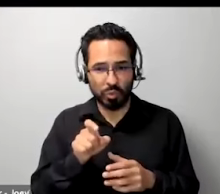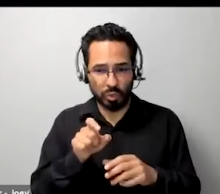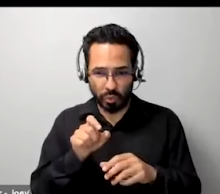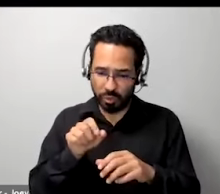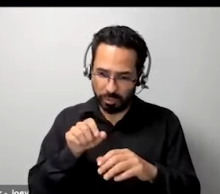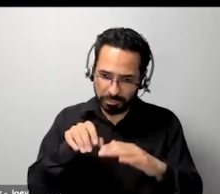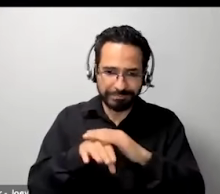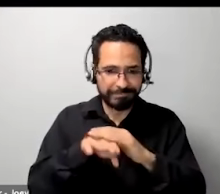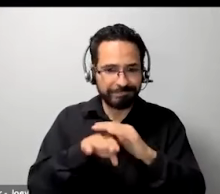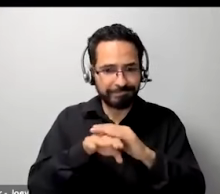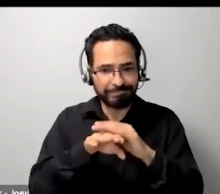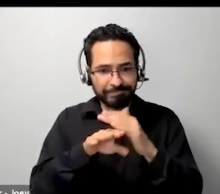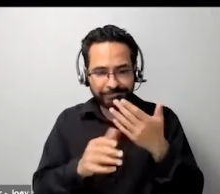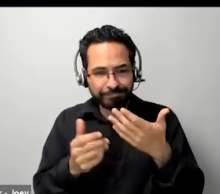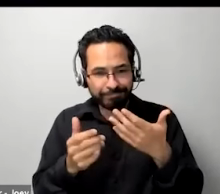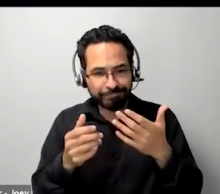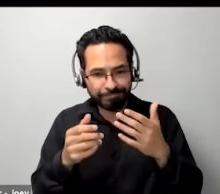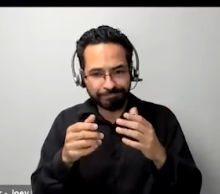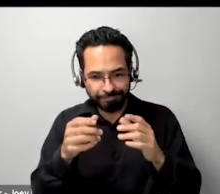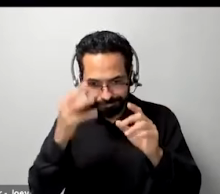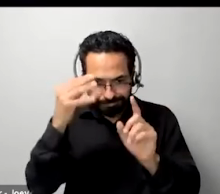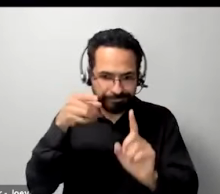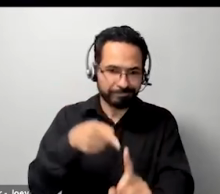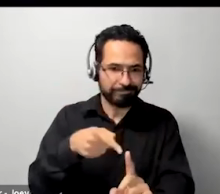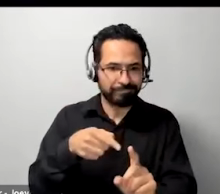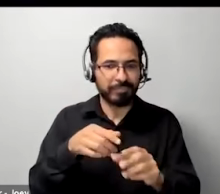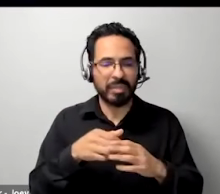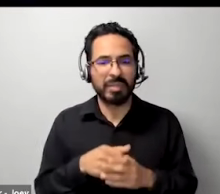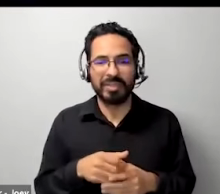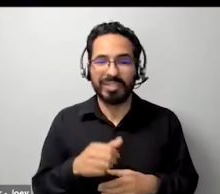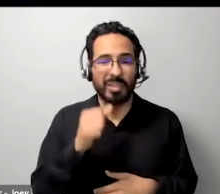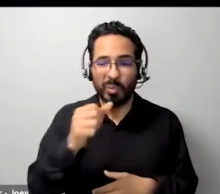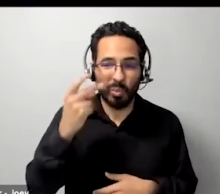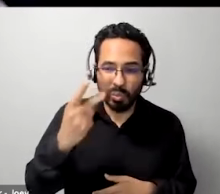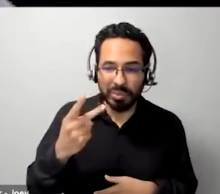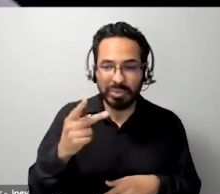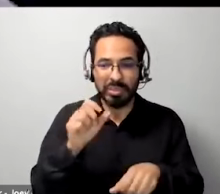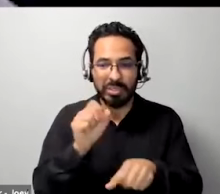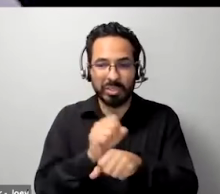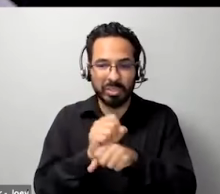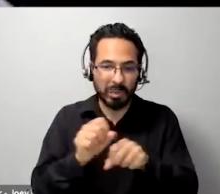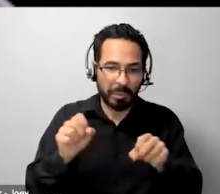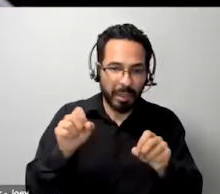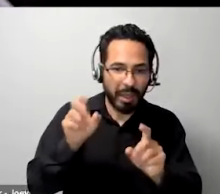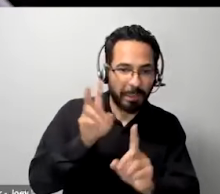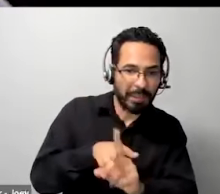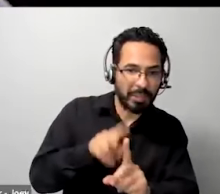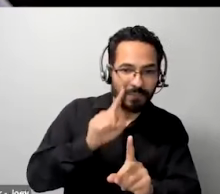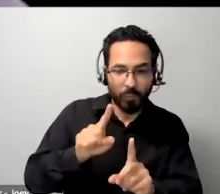And so you're not gonna see a job application for, "Hey, we're looking for an accessibility designer,"